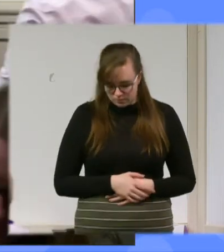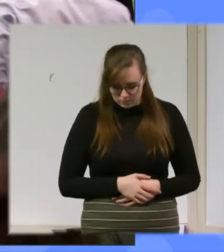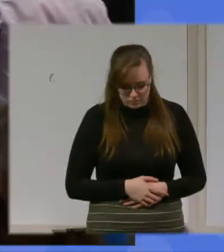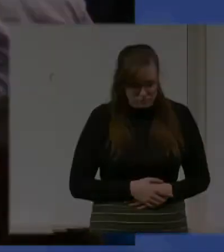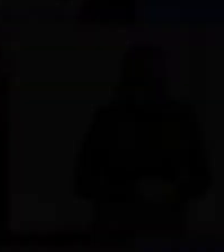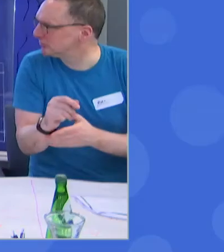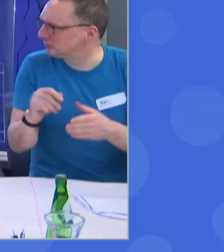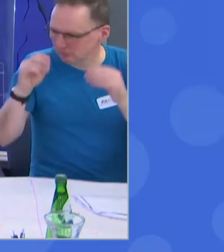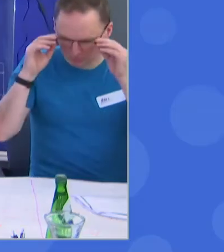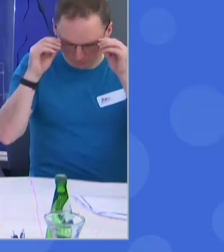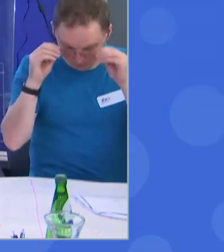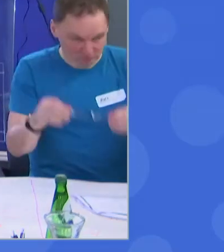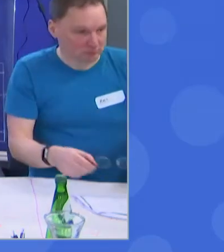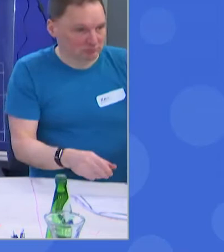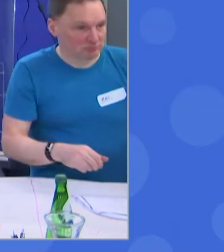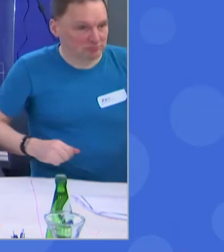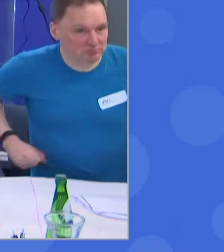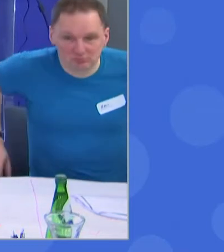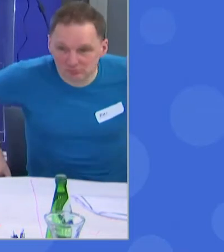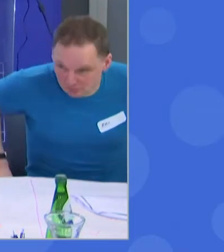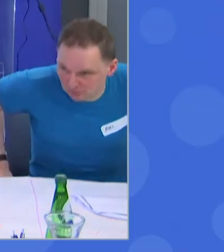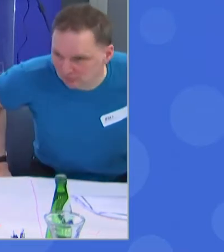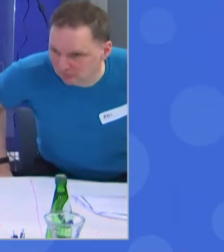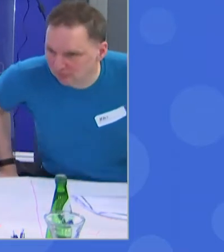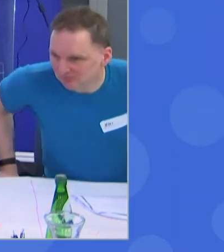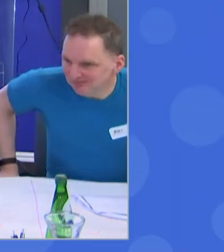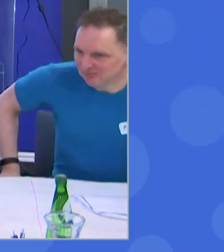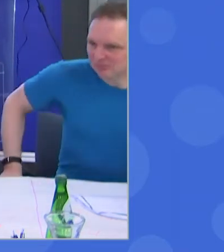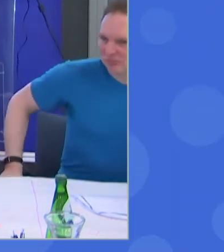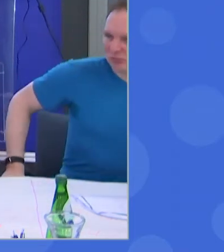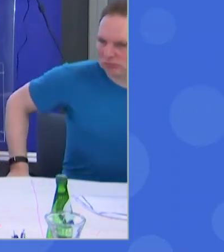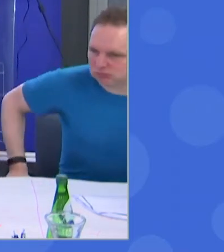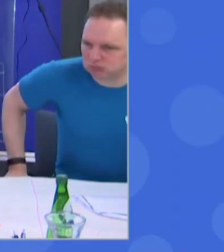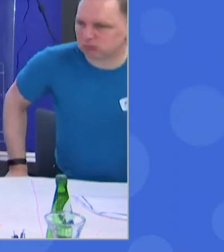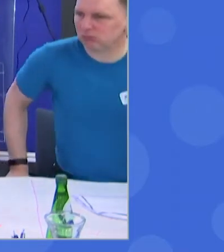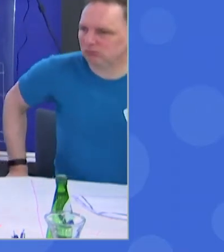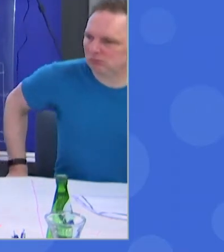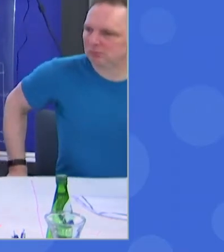okay everyone we are gonna get some feedback from tables which we're going